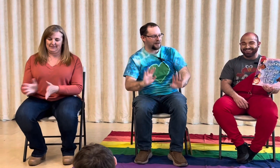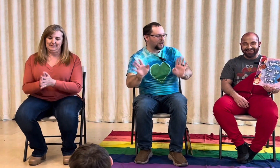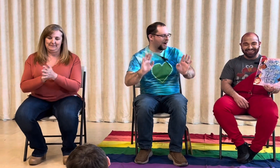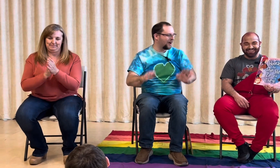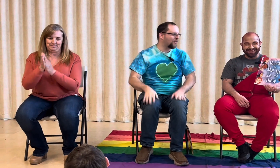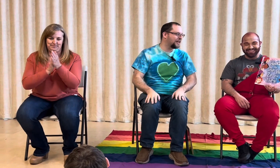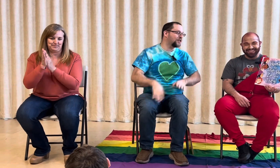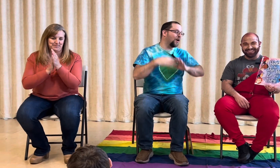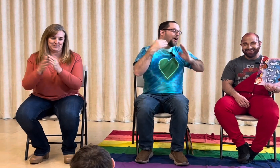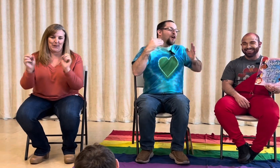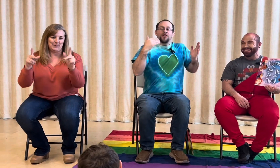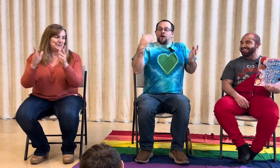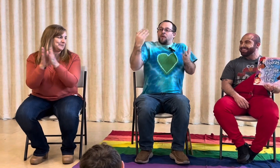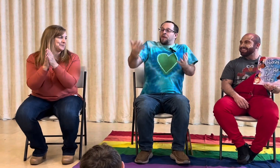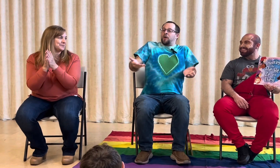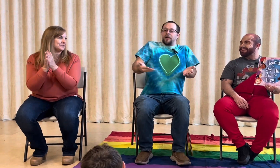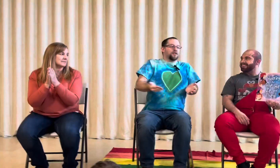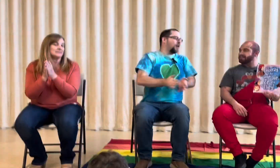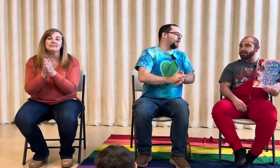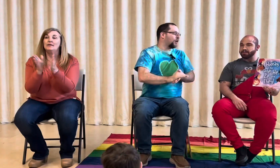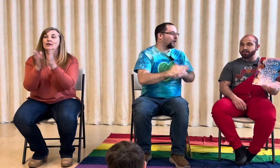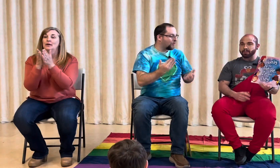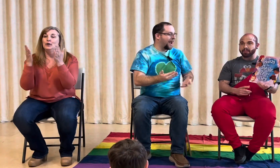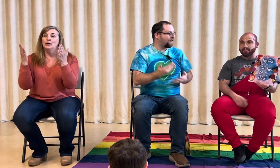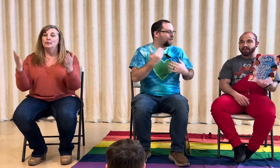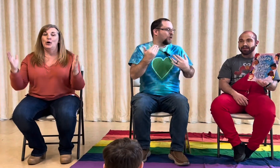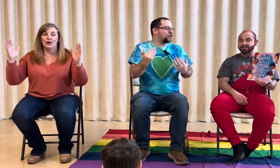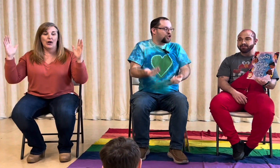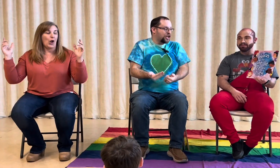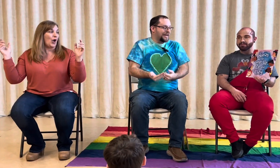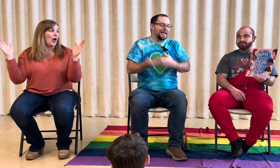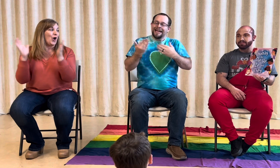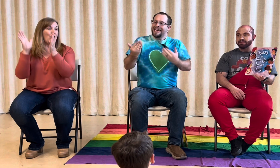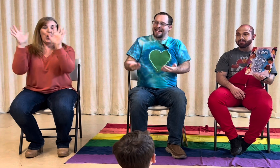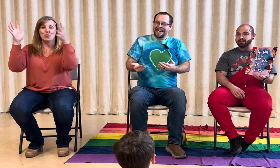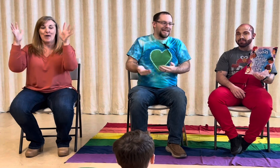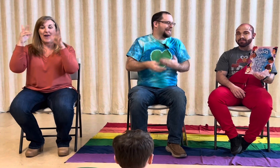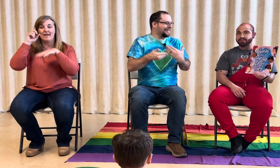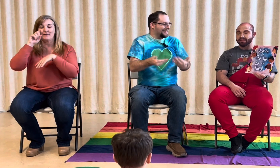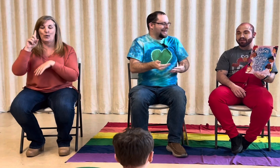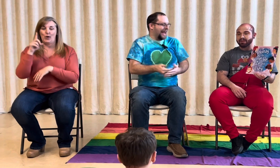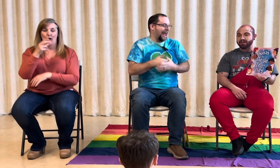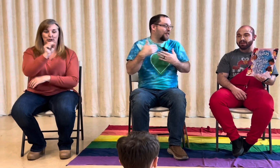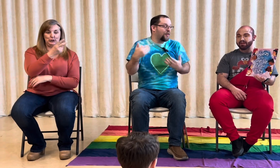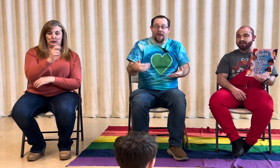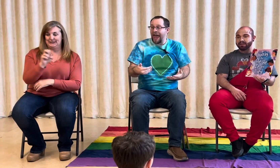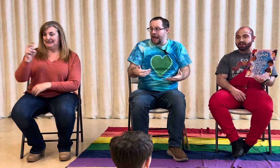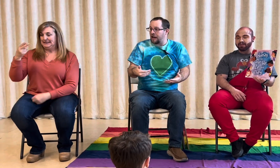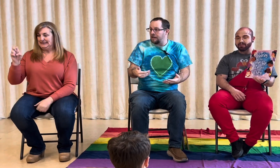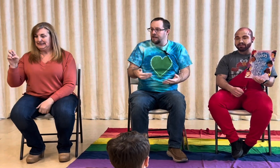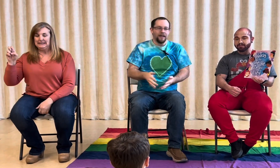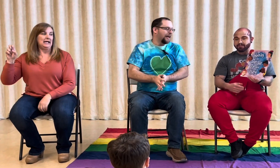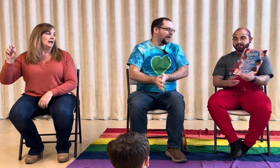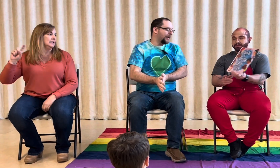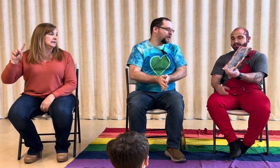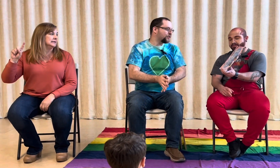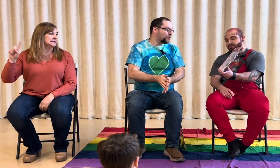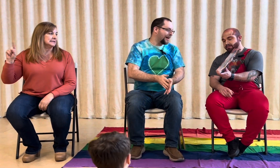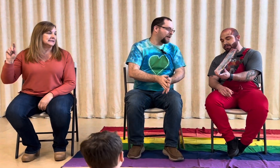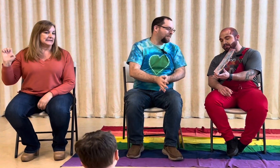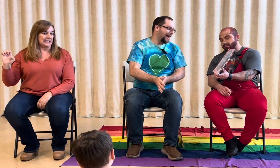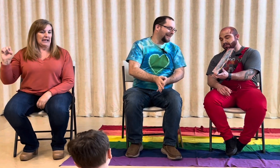going to be great. Okay, so, the book is called Hooray for She, He, Ze, and They. It is written by